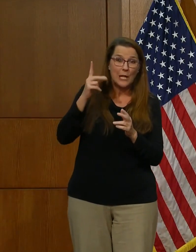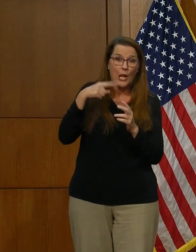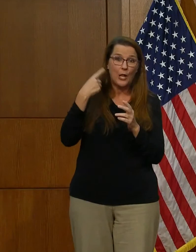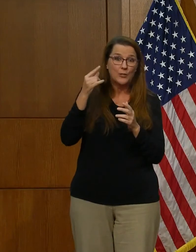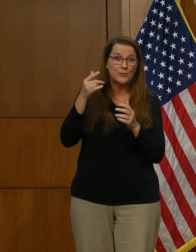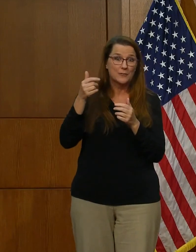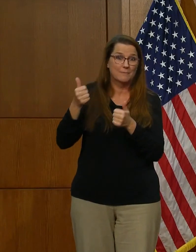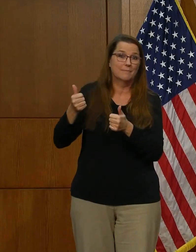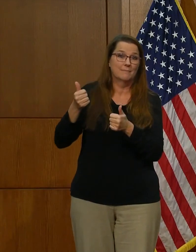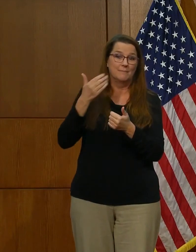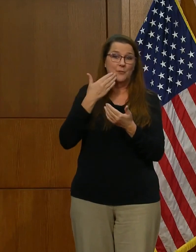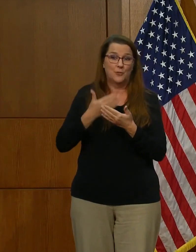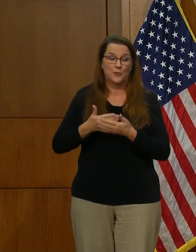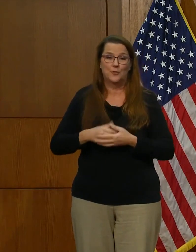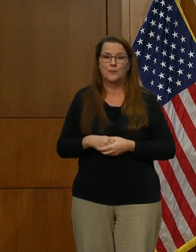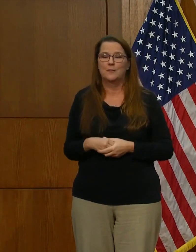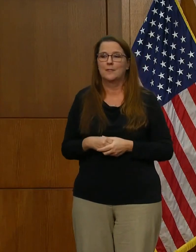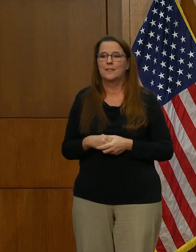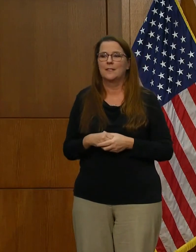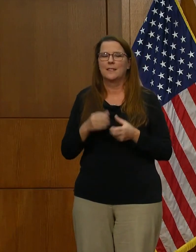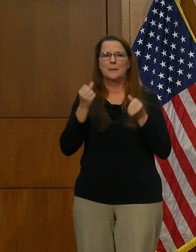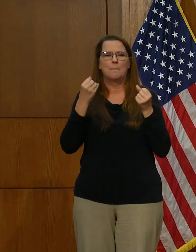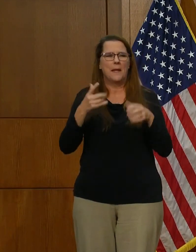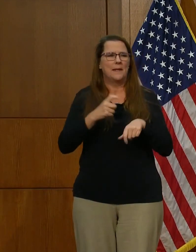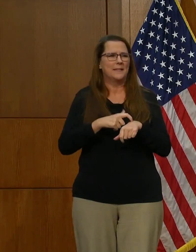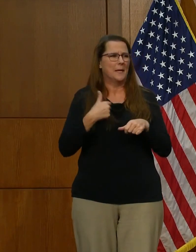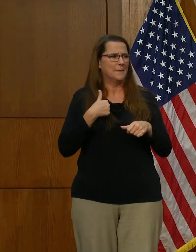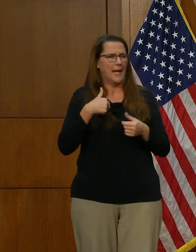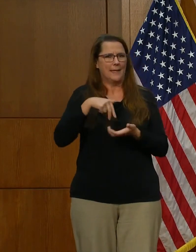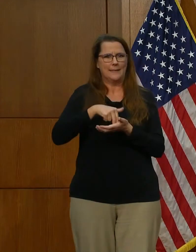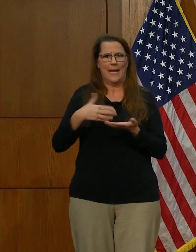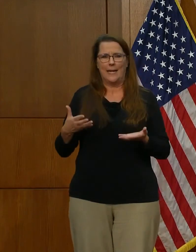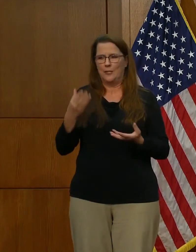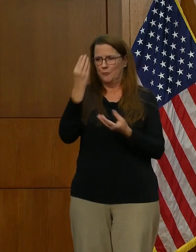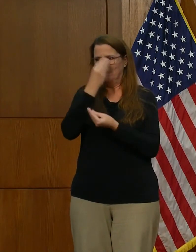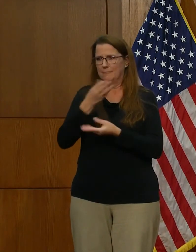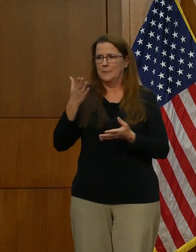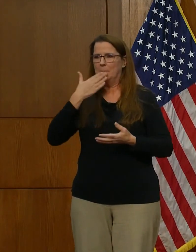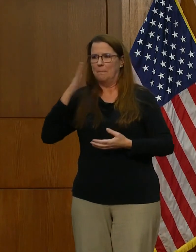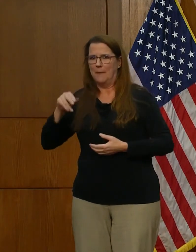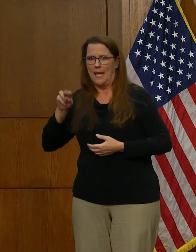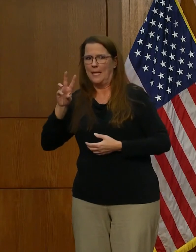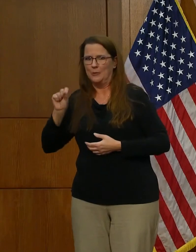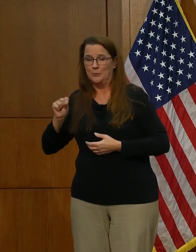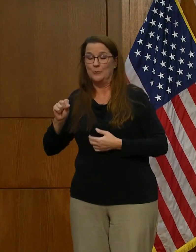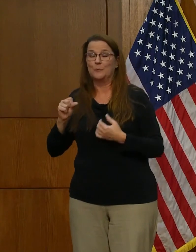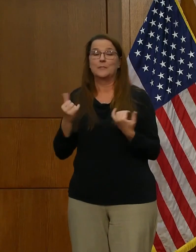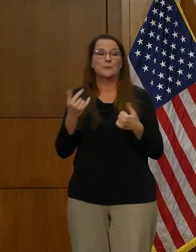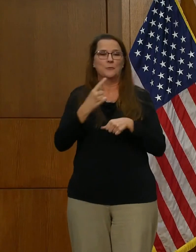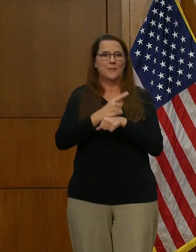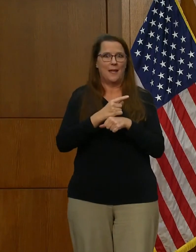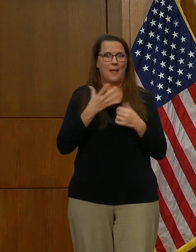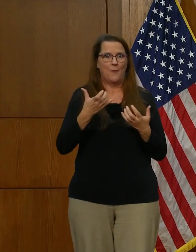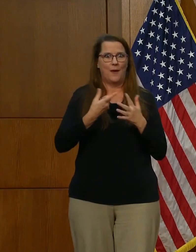REALLY DOES LOOK HOPEFUL. WE'RE OFTEN UP HERE DELIVERING BAD